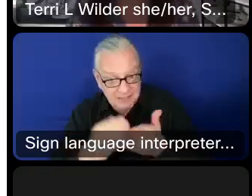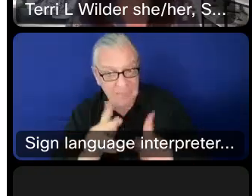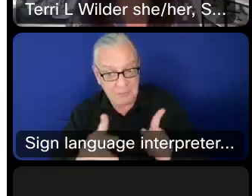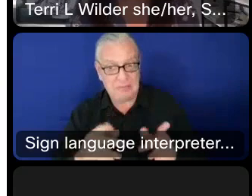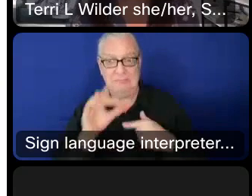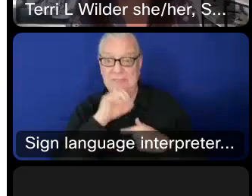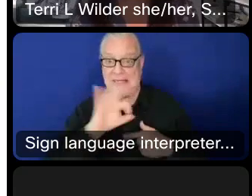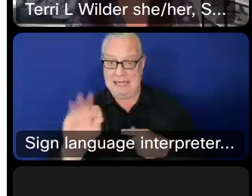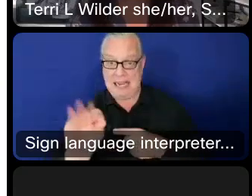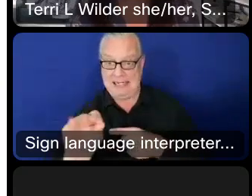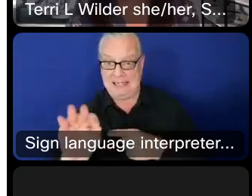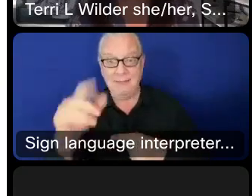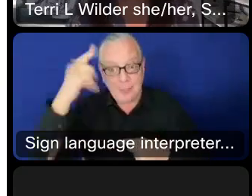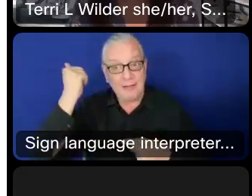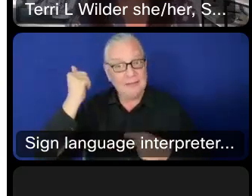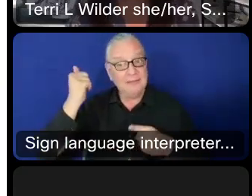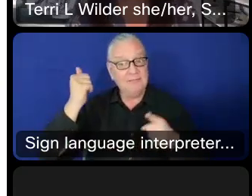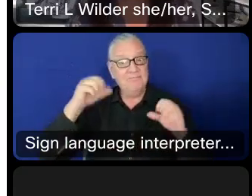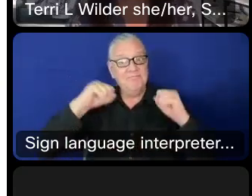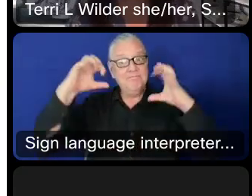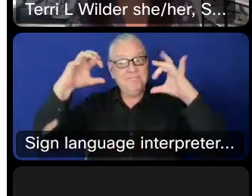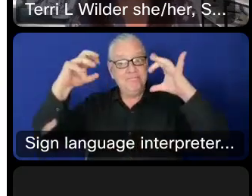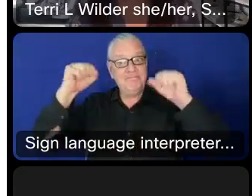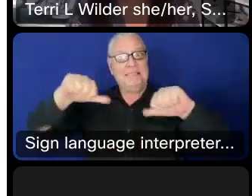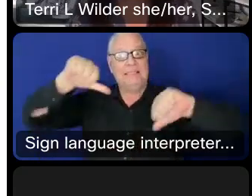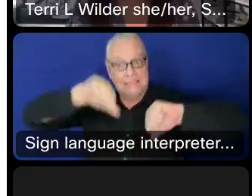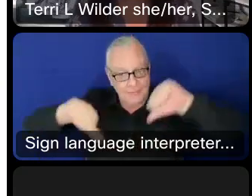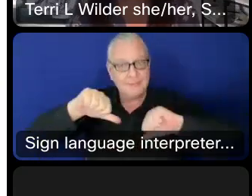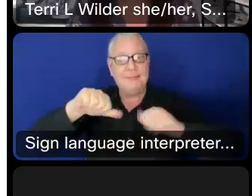the miracle of science and treatment to help folks stay